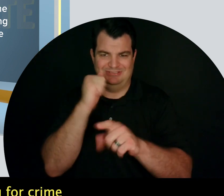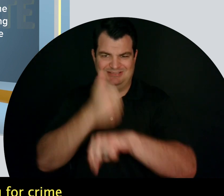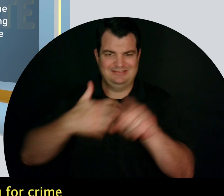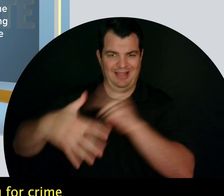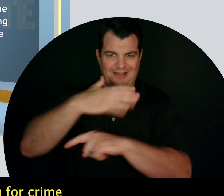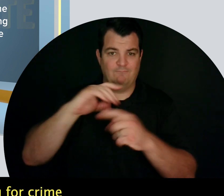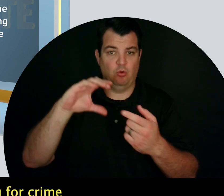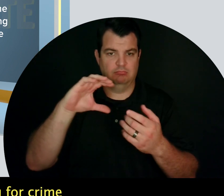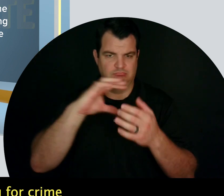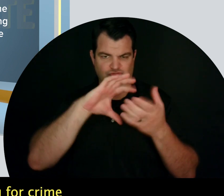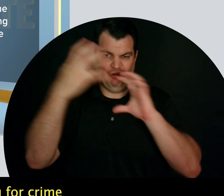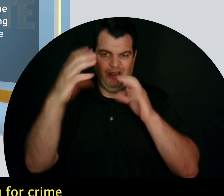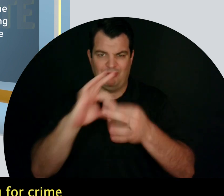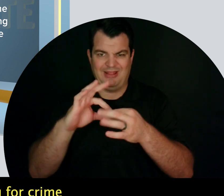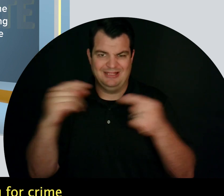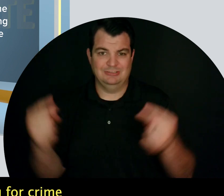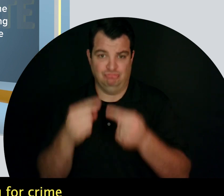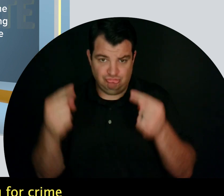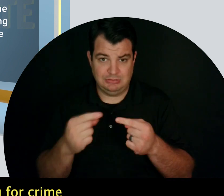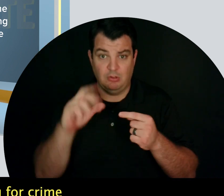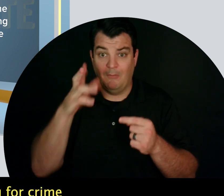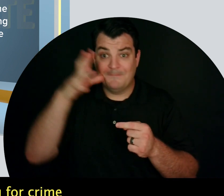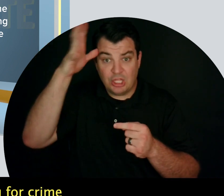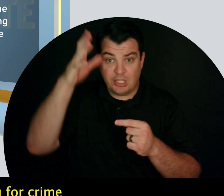an in-patient setting for crime related injuries cannot work,